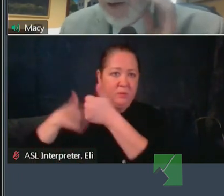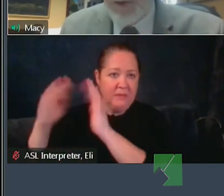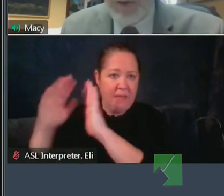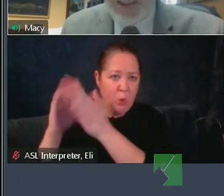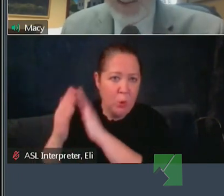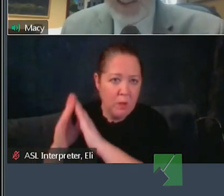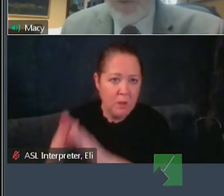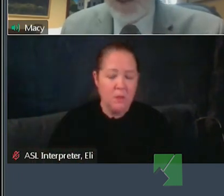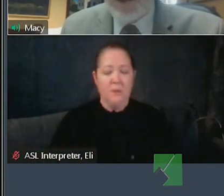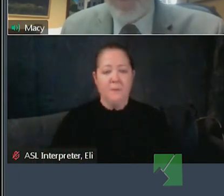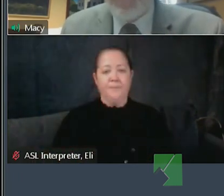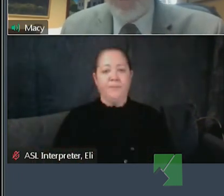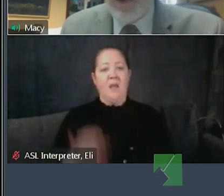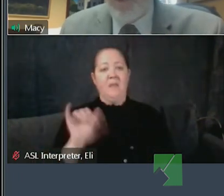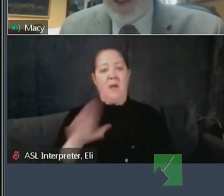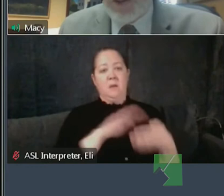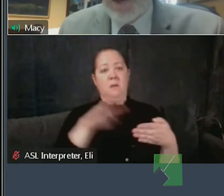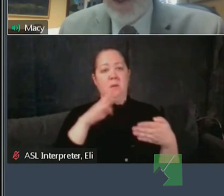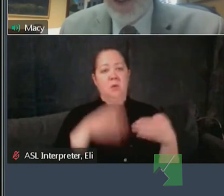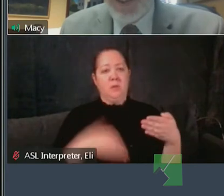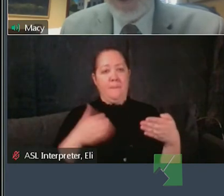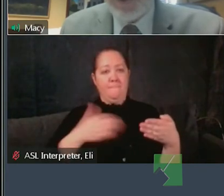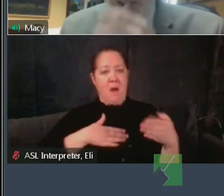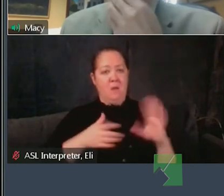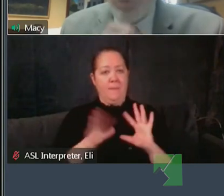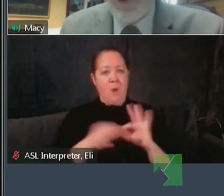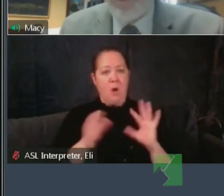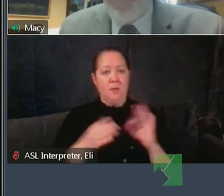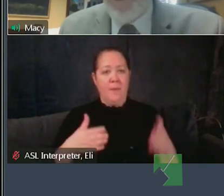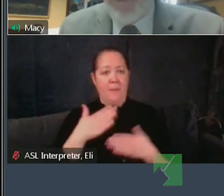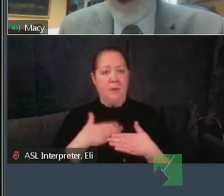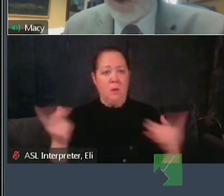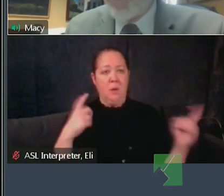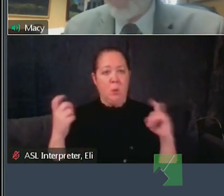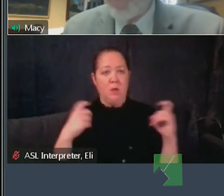I'm happy to take any questions, but if there are no questions next time. Okay. Hold up Mr.